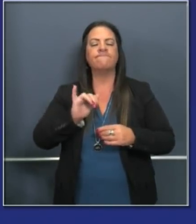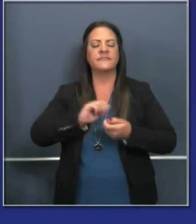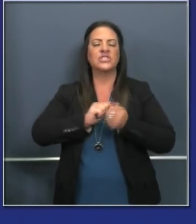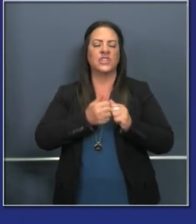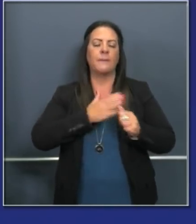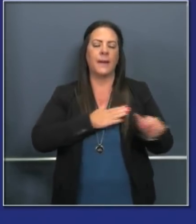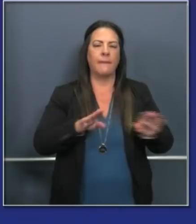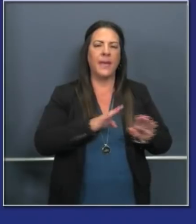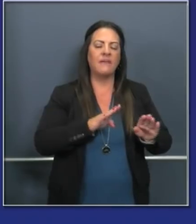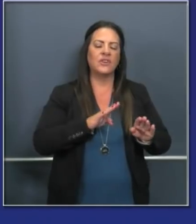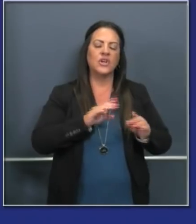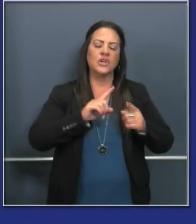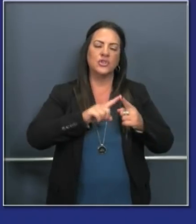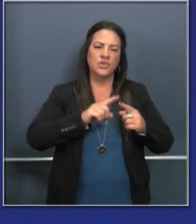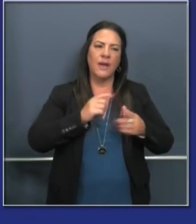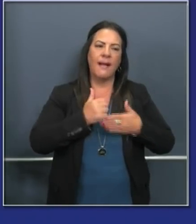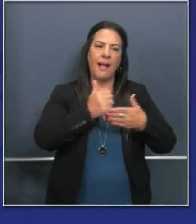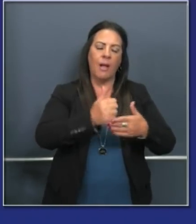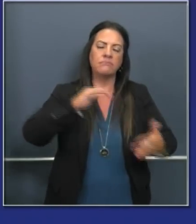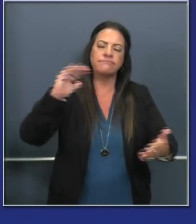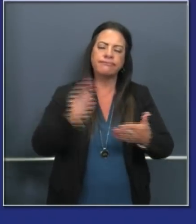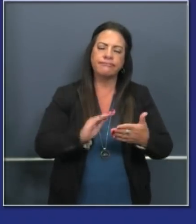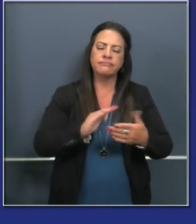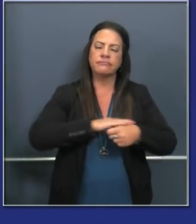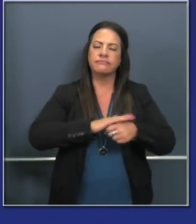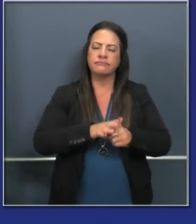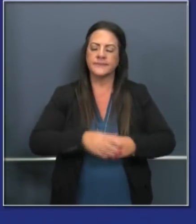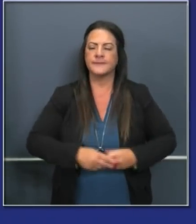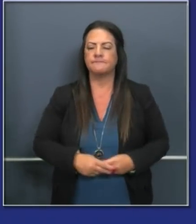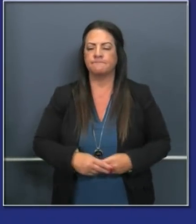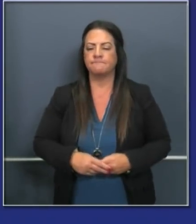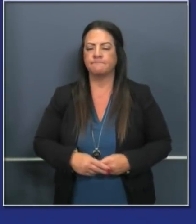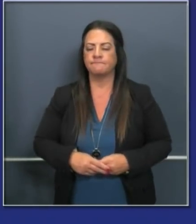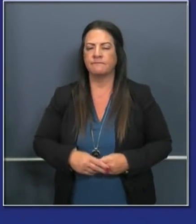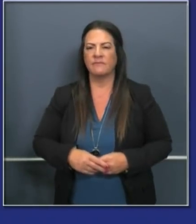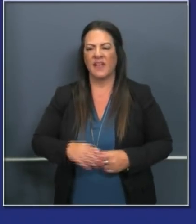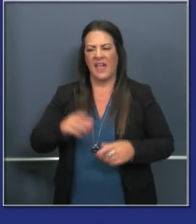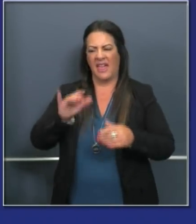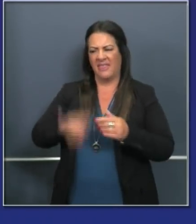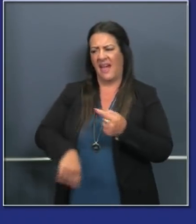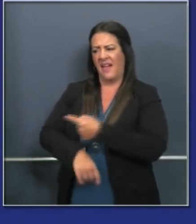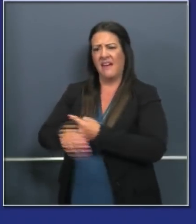PROMOTE A DIFFERENT OUTCOME BY PROMOTING A DIFFERENT CONSCIOUSNESS AND ULTIMATELY PROMOTING A DIFFERENT